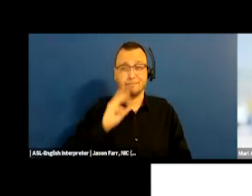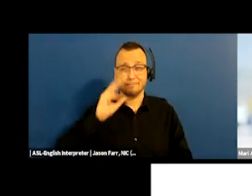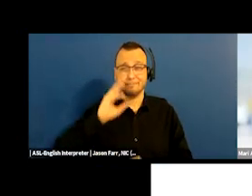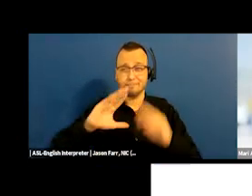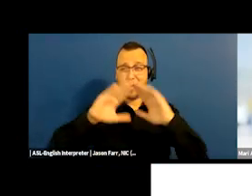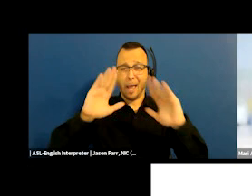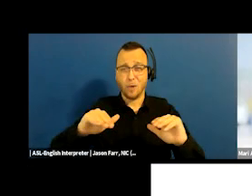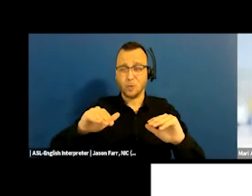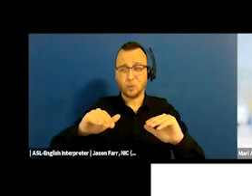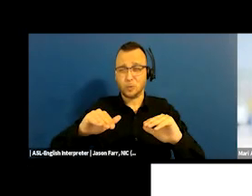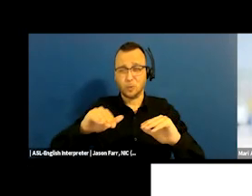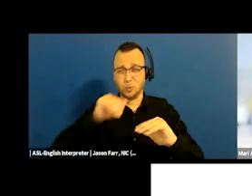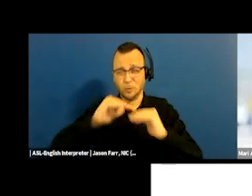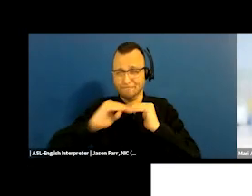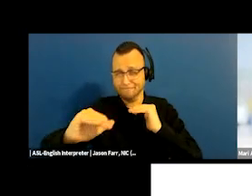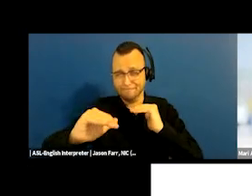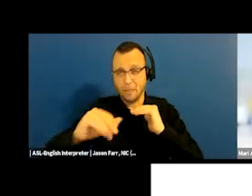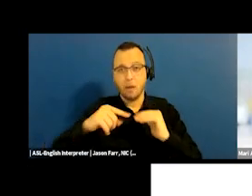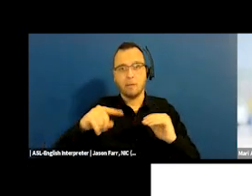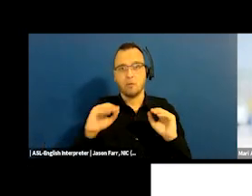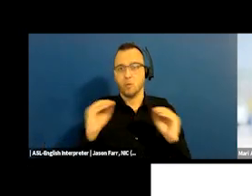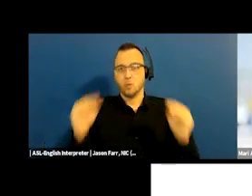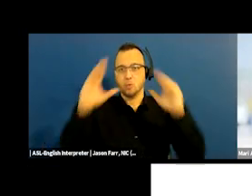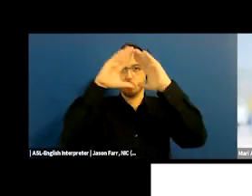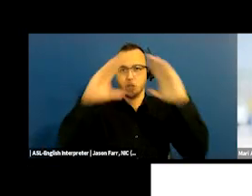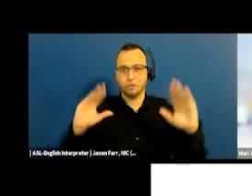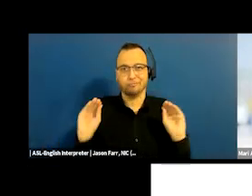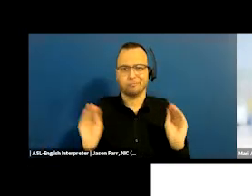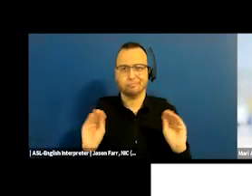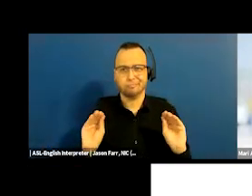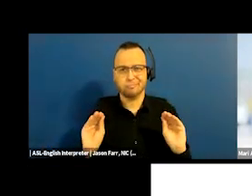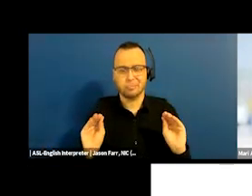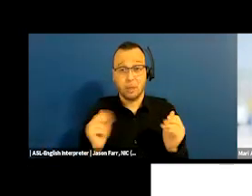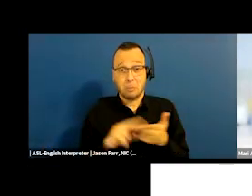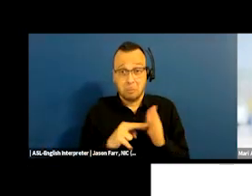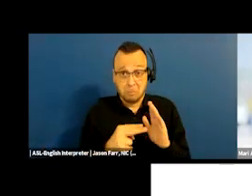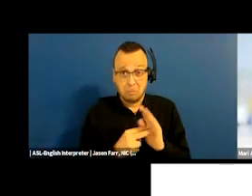who are experiencing housing insecurity experience more trauma, right?